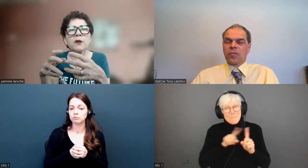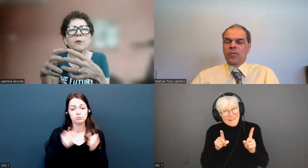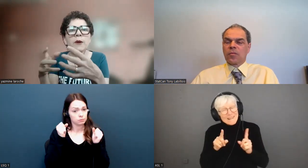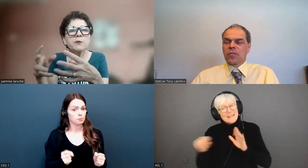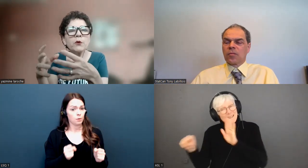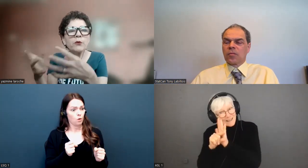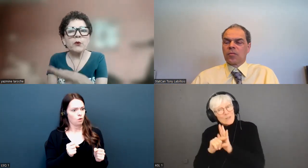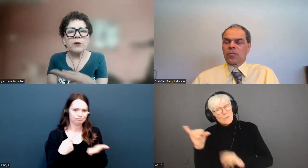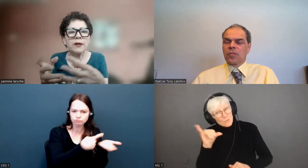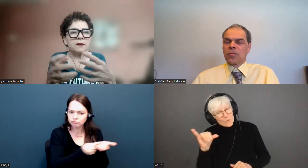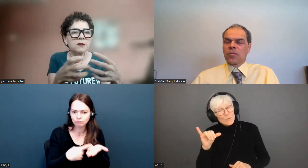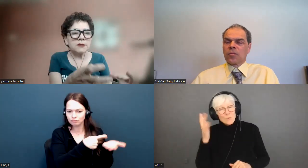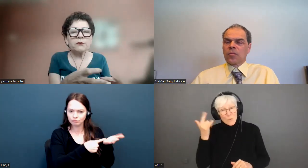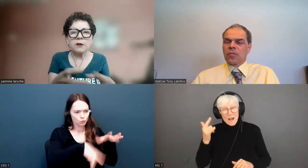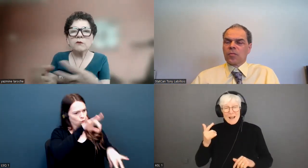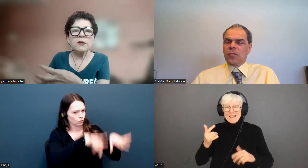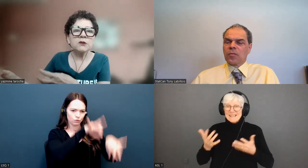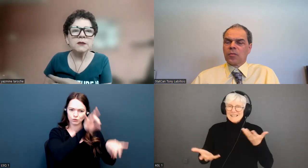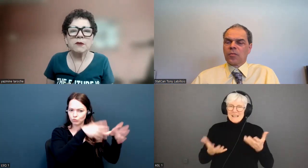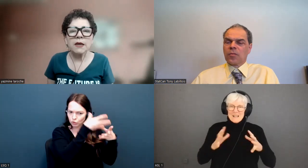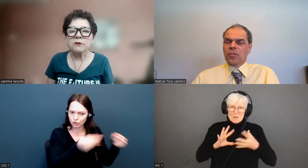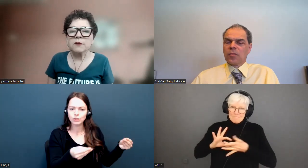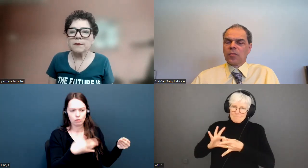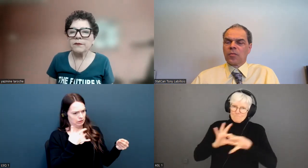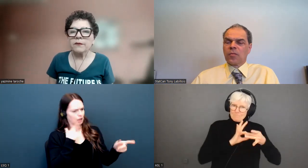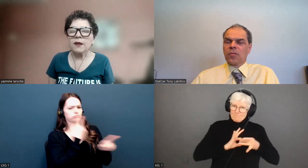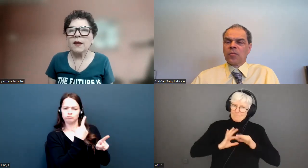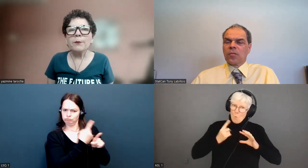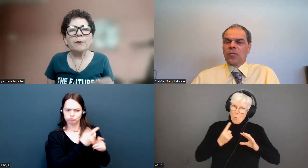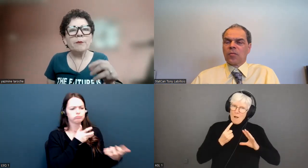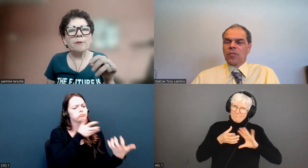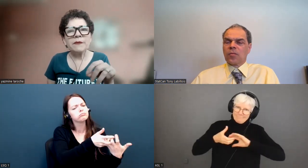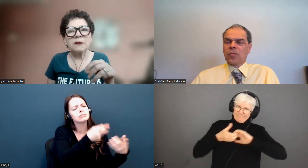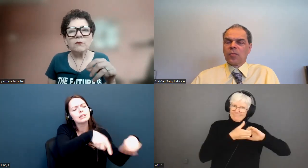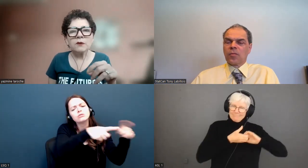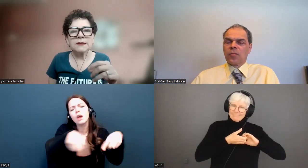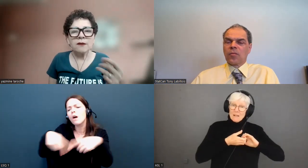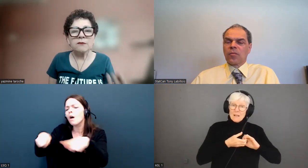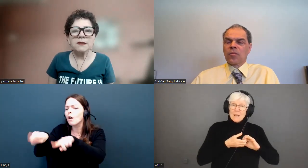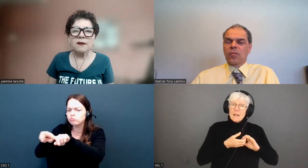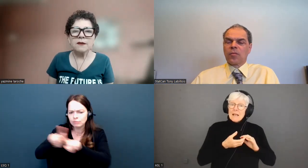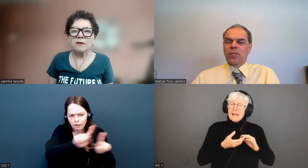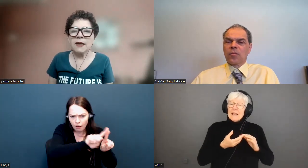that are perhaps more appropriate to different regions of the country but the downside of